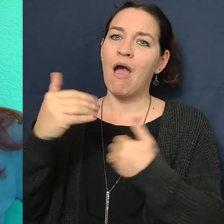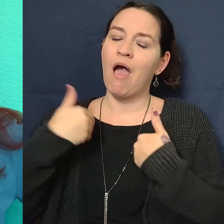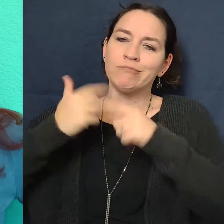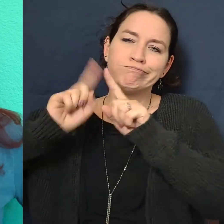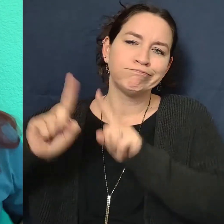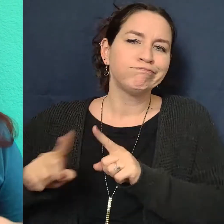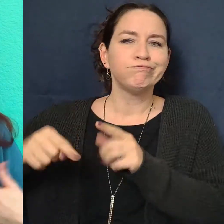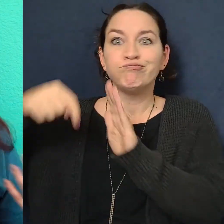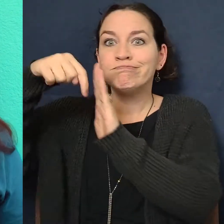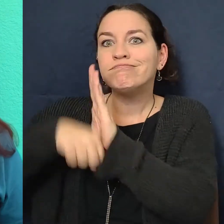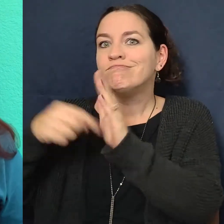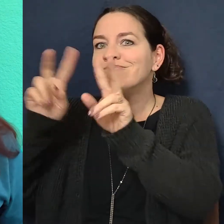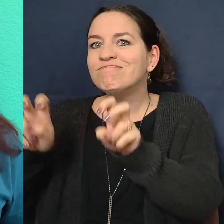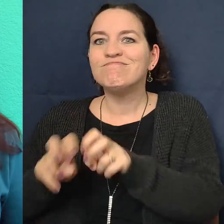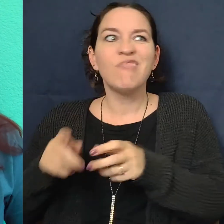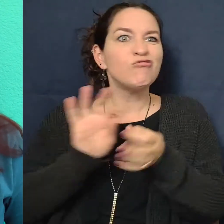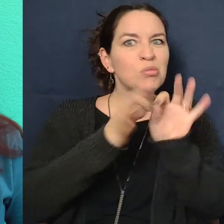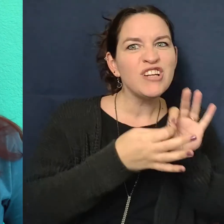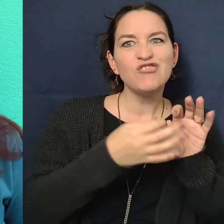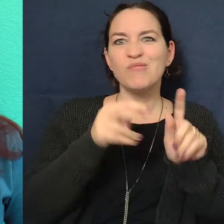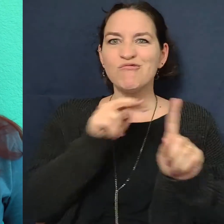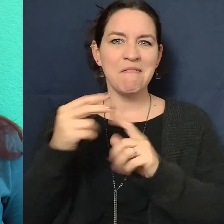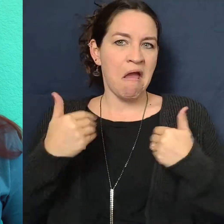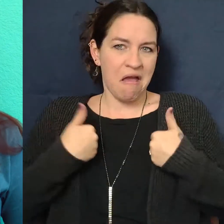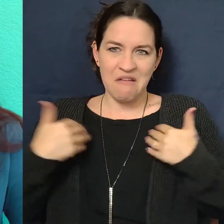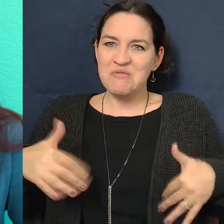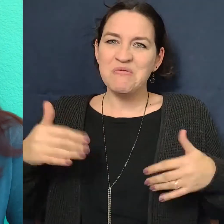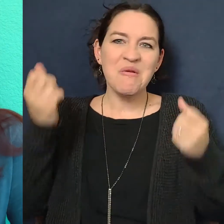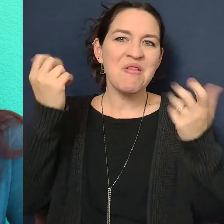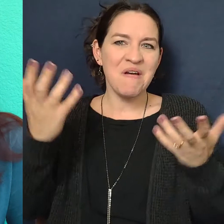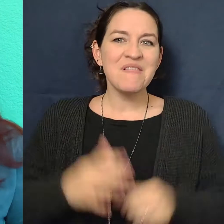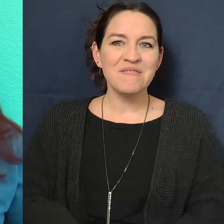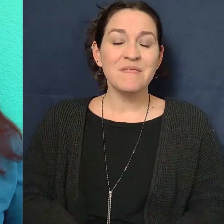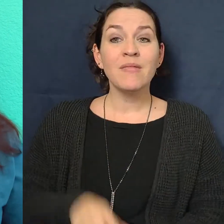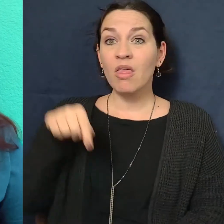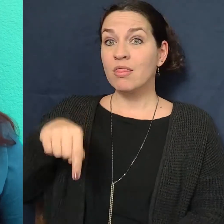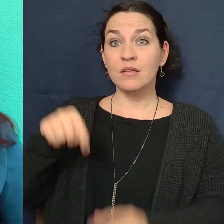in terms of the different ways you can interpret it, and the different ways you can understand it. It's highly, highly researched and there's a lot